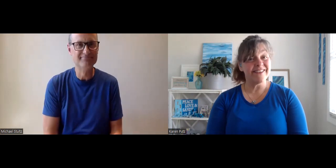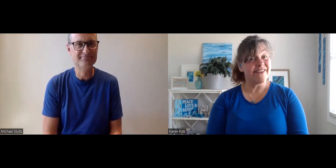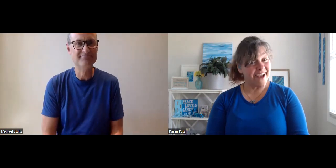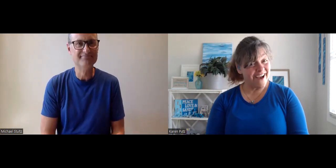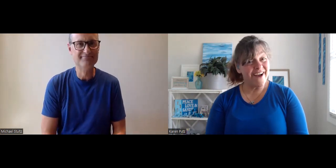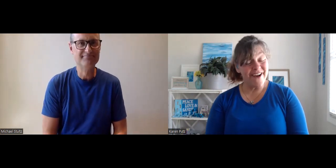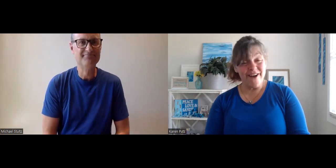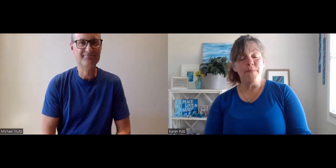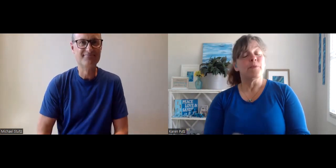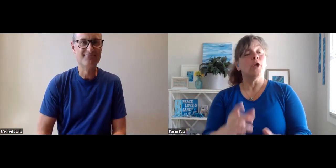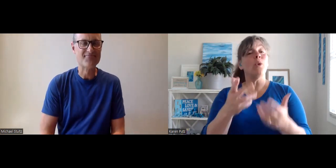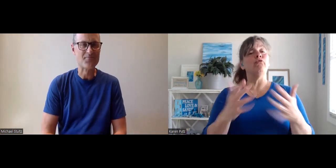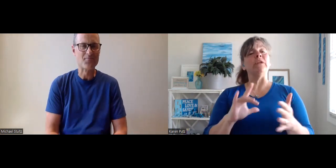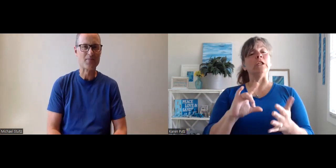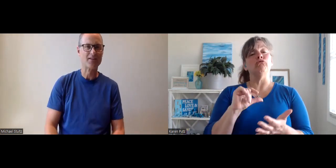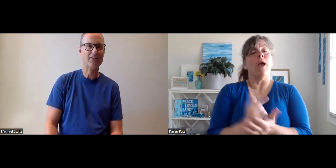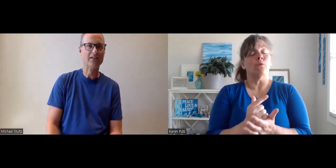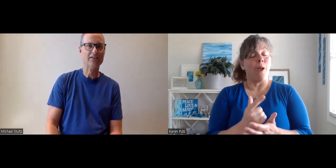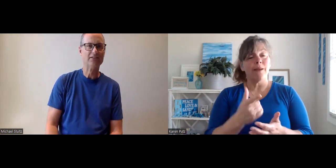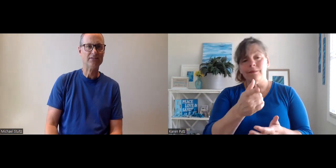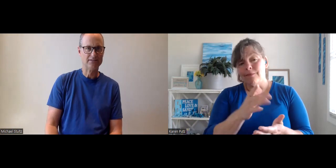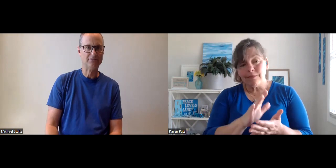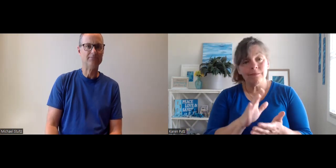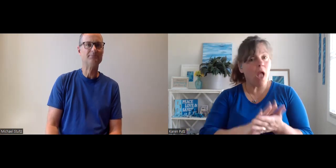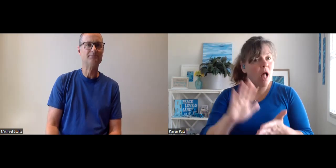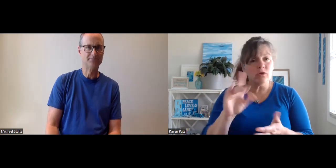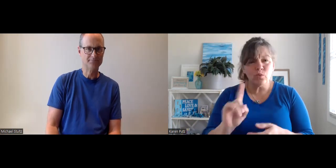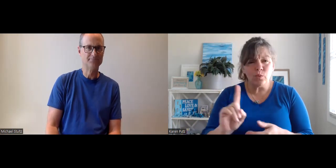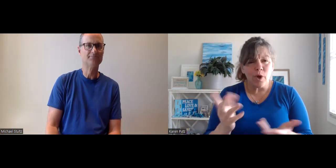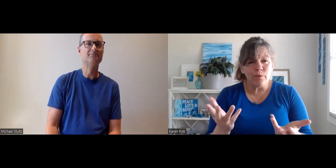Yeah. Karen: So when you graduated from college,